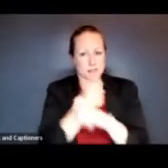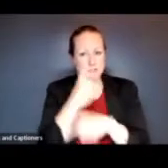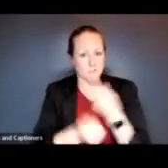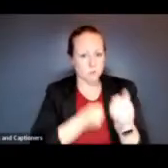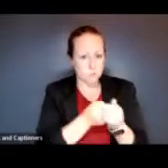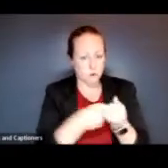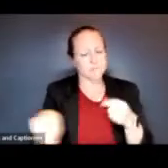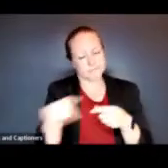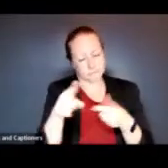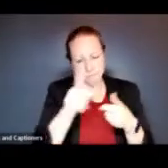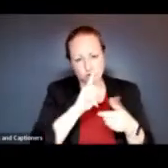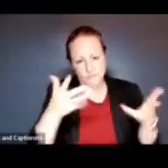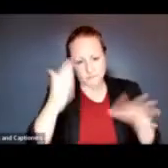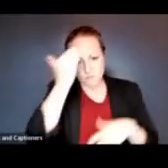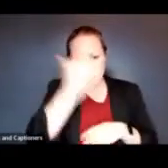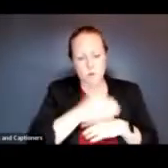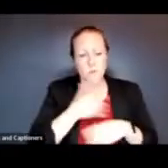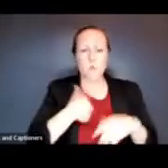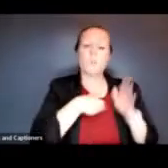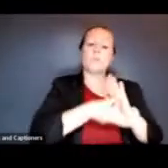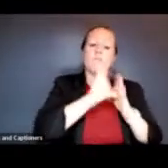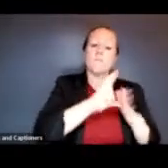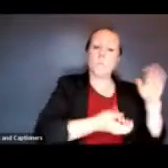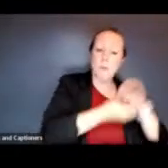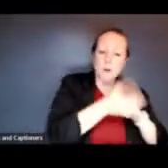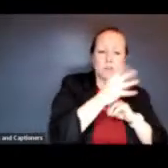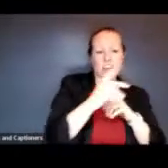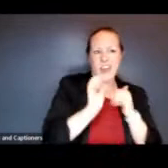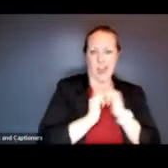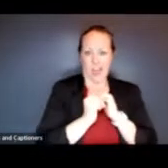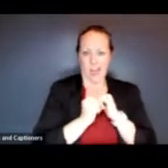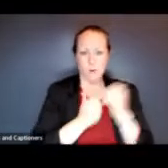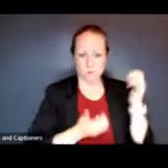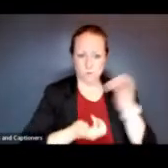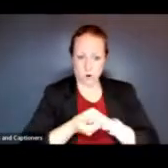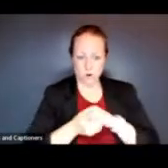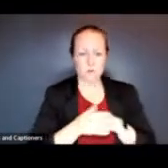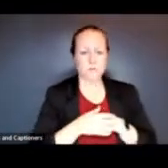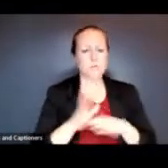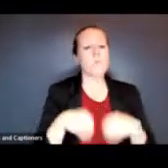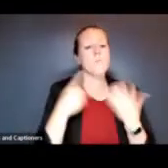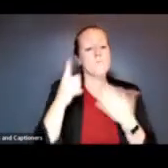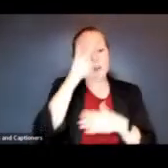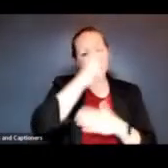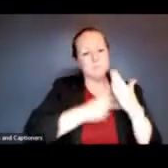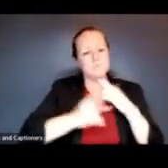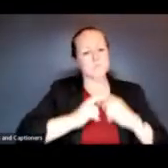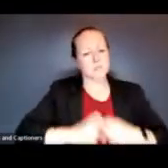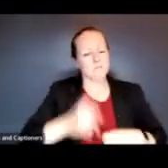review partners and strategies for partnering. We provide insight into training approaches that states might implement,